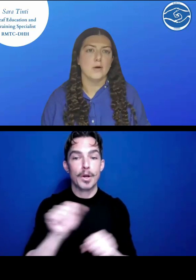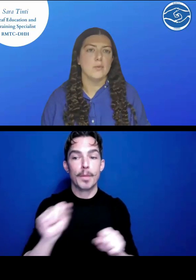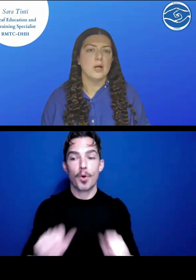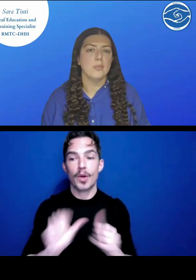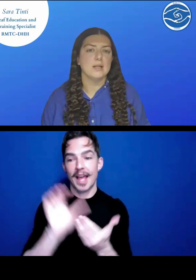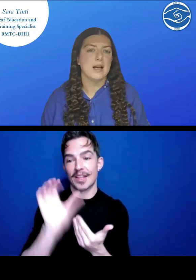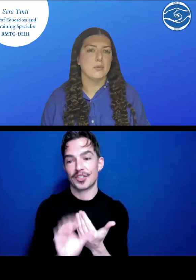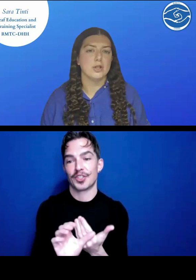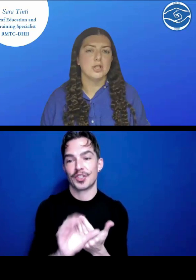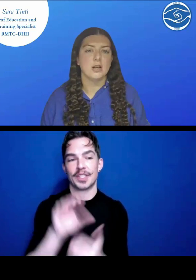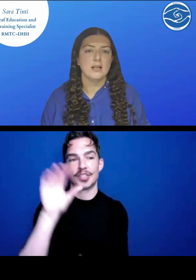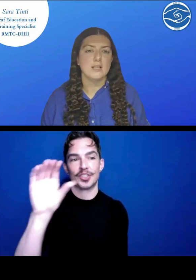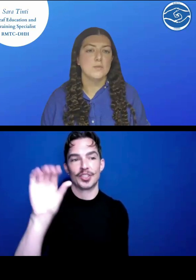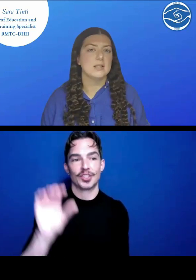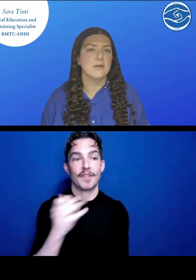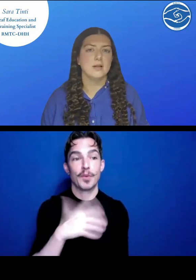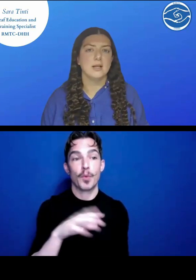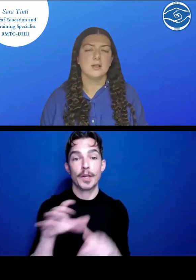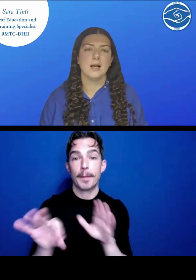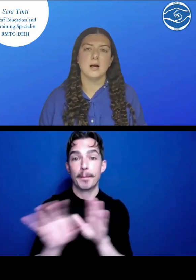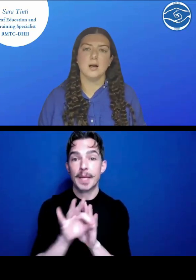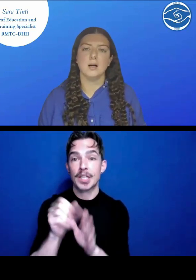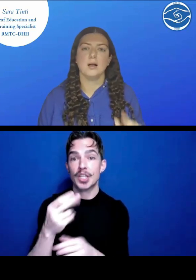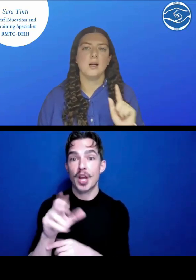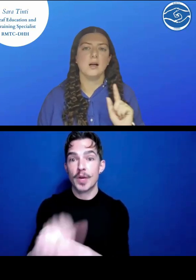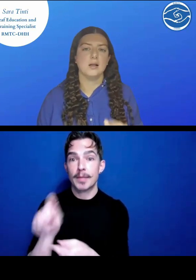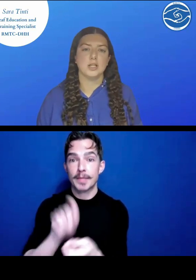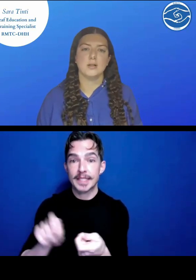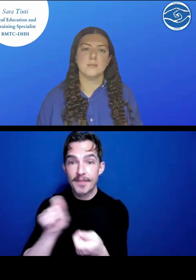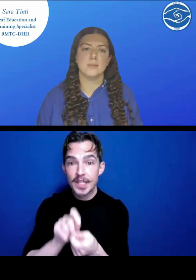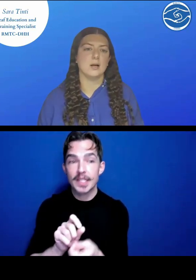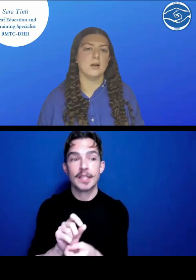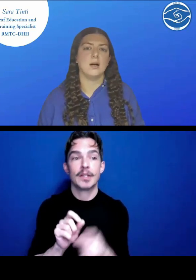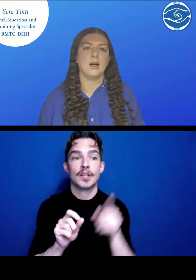So if you want to book a time with Sherry specifically, you're like, "Ah, Sherry's my girl.